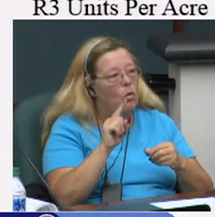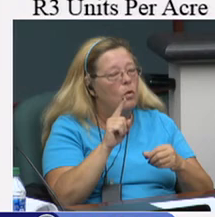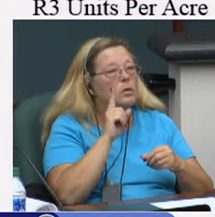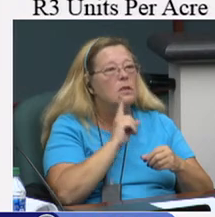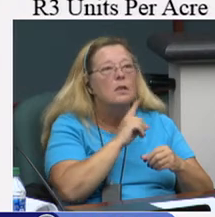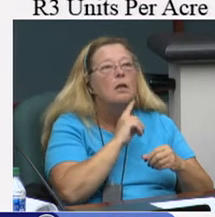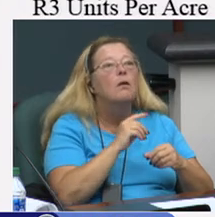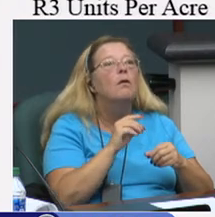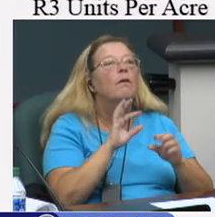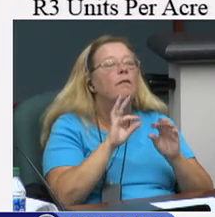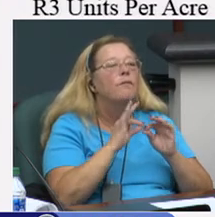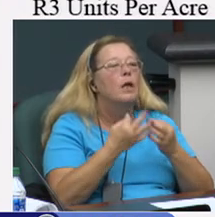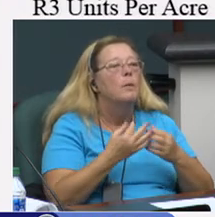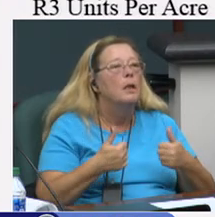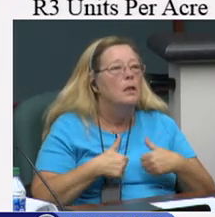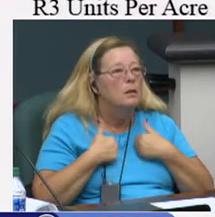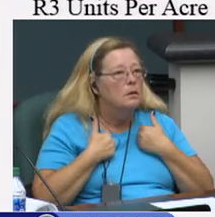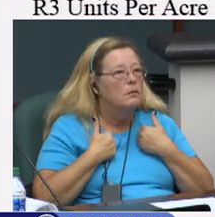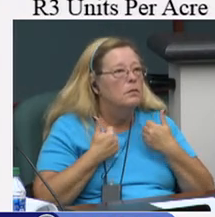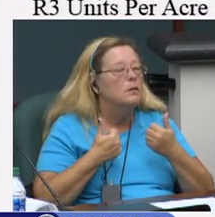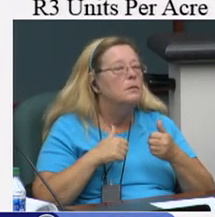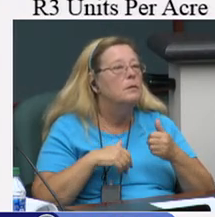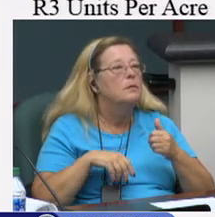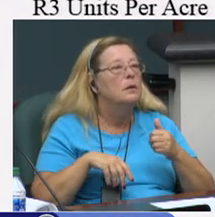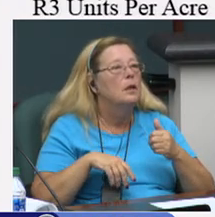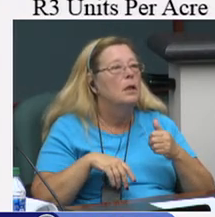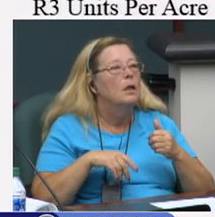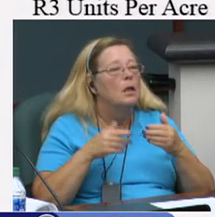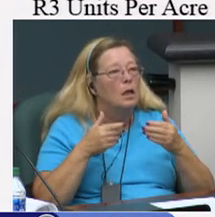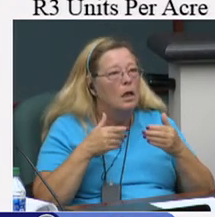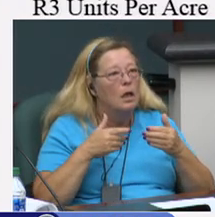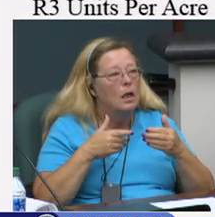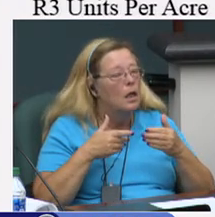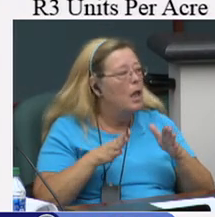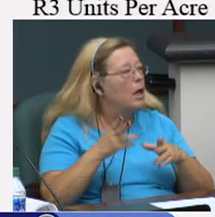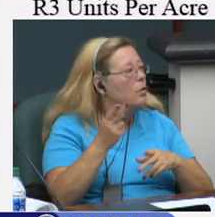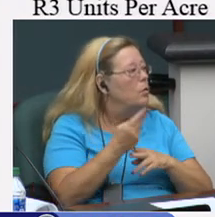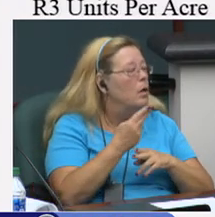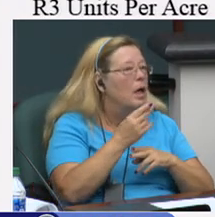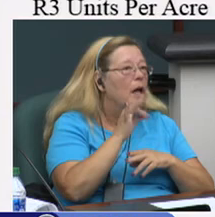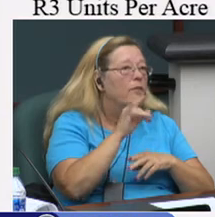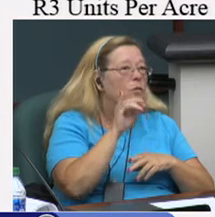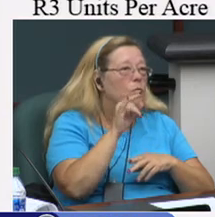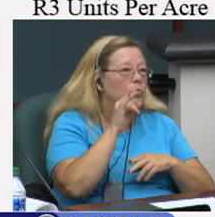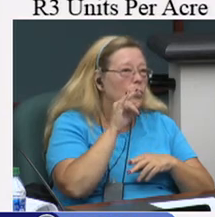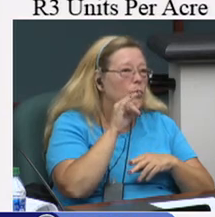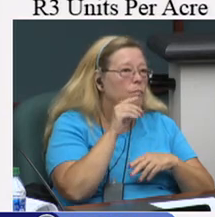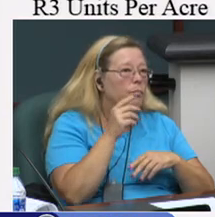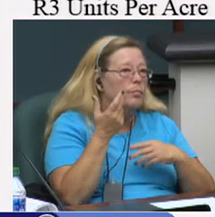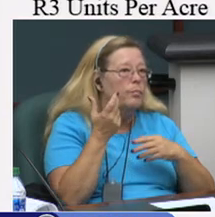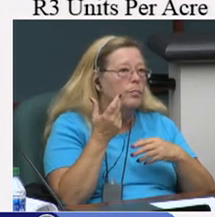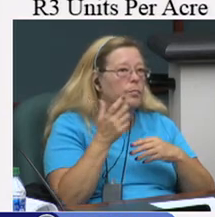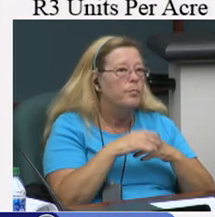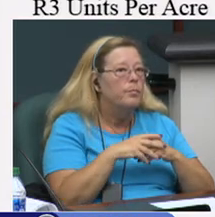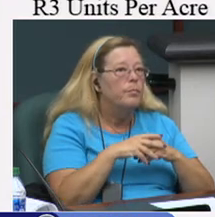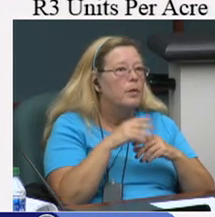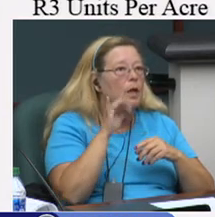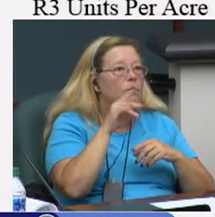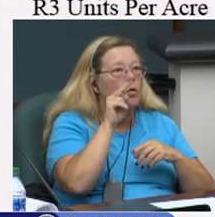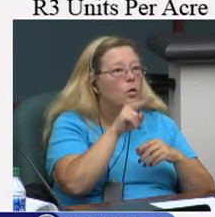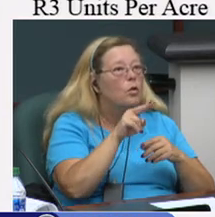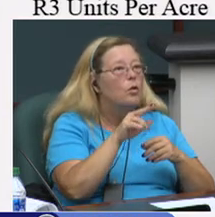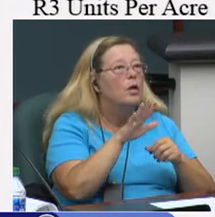residential allowed uses if you just look at area that land that's just